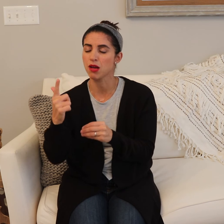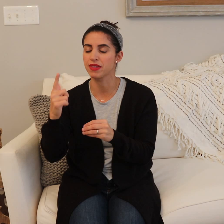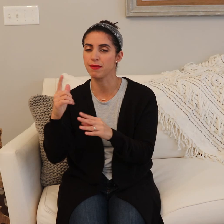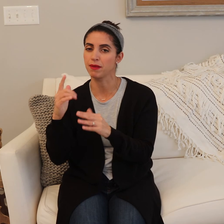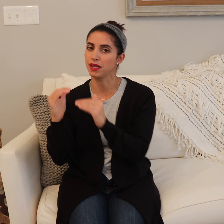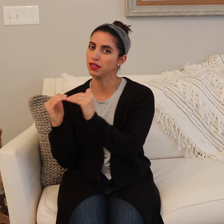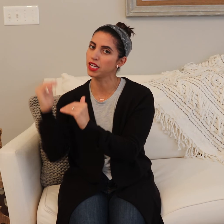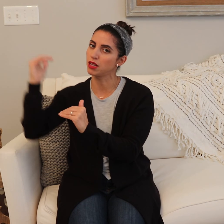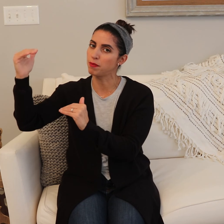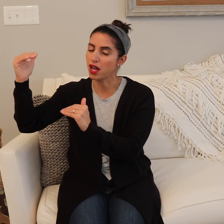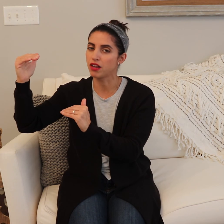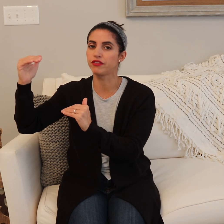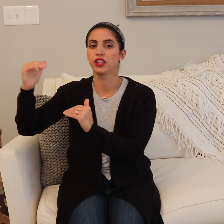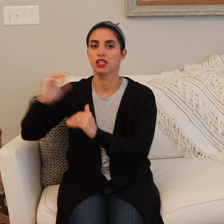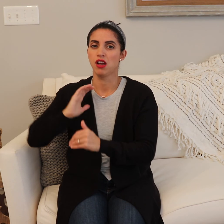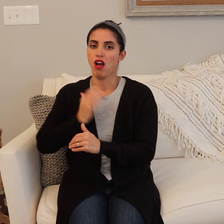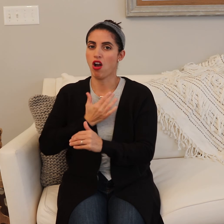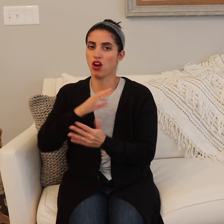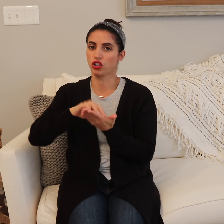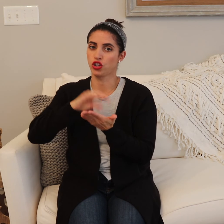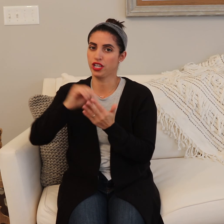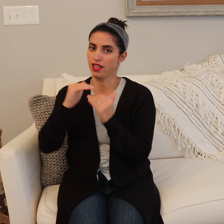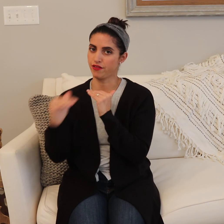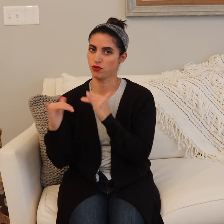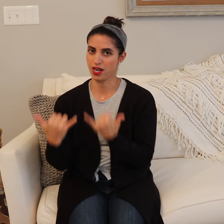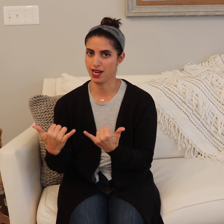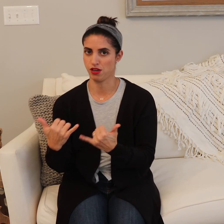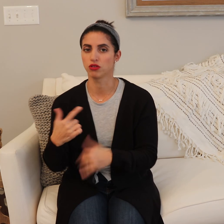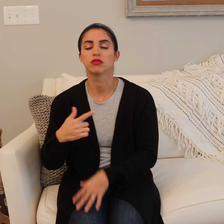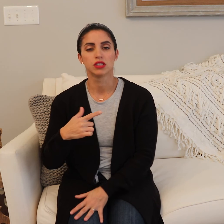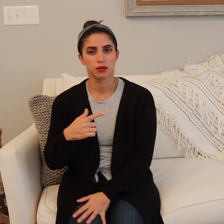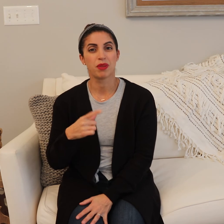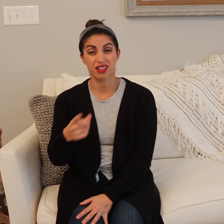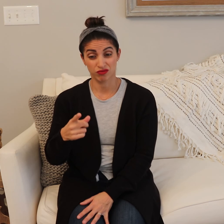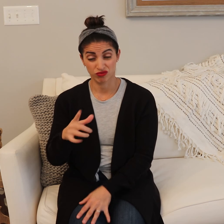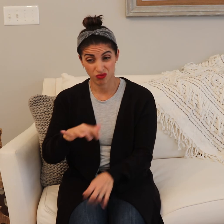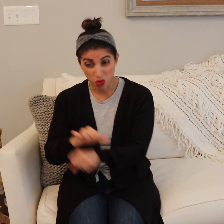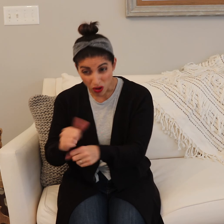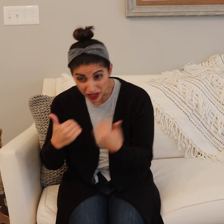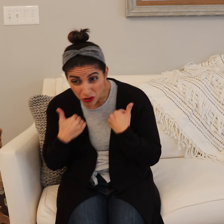that might be a little above our learning level right now, but APPOINTMENT YOU HAVE YOU?